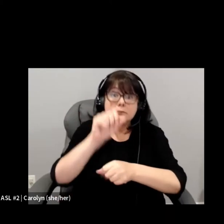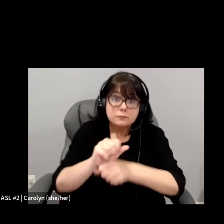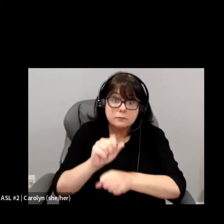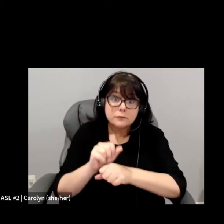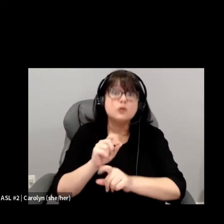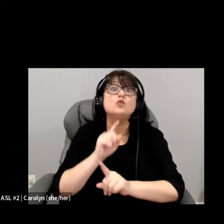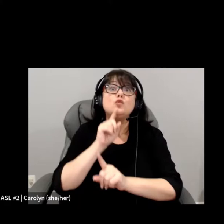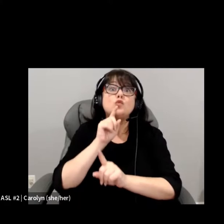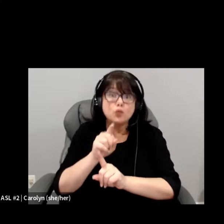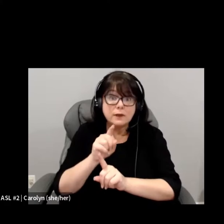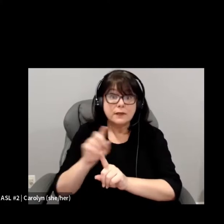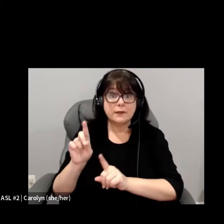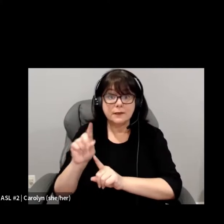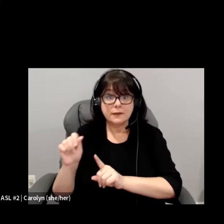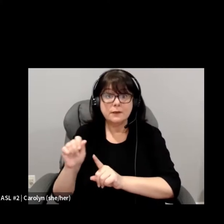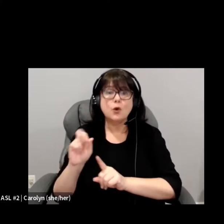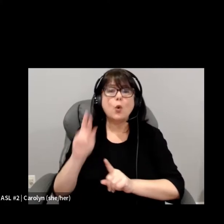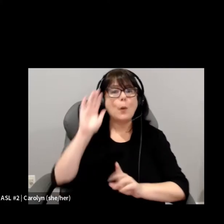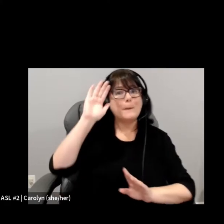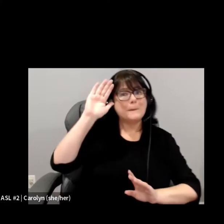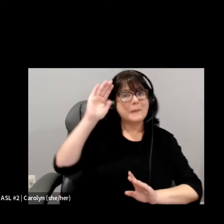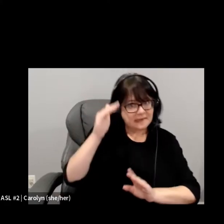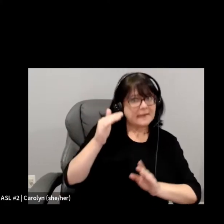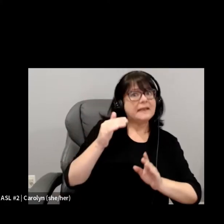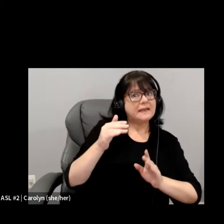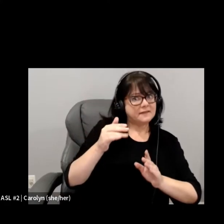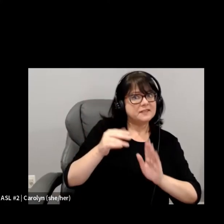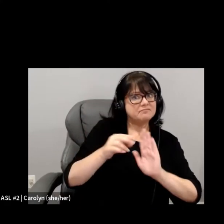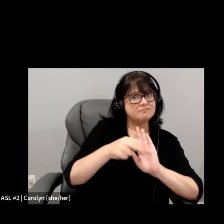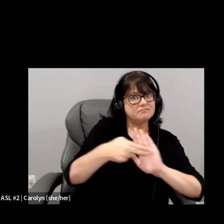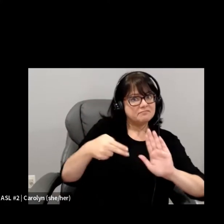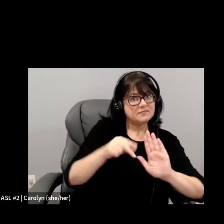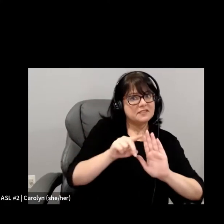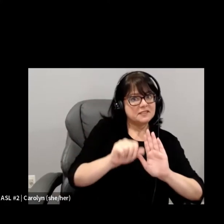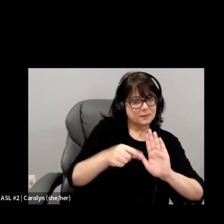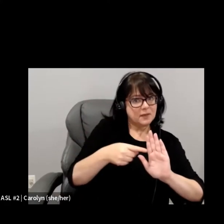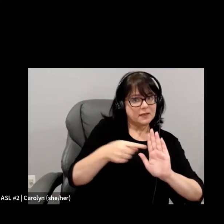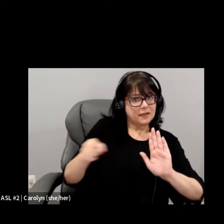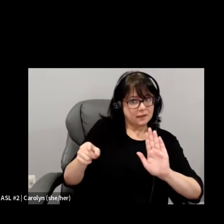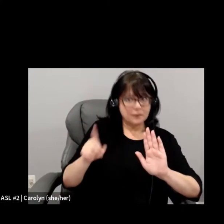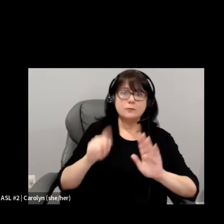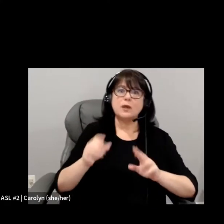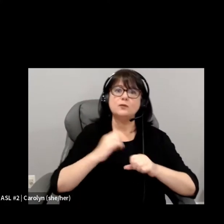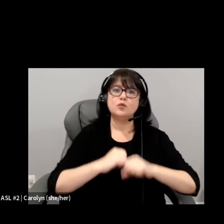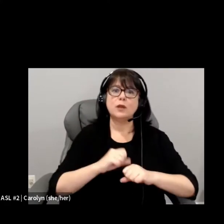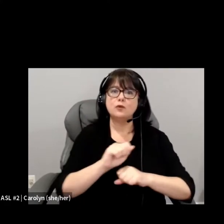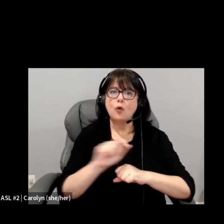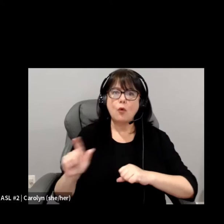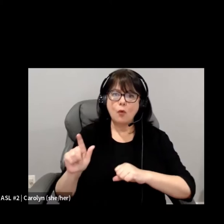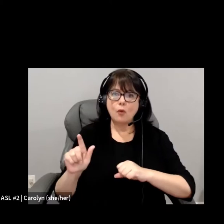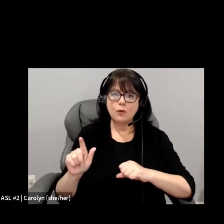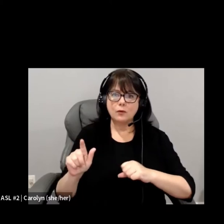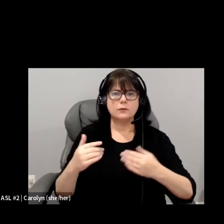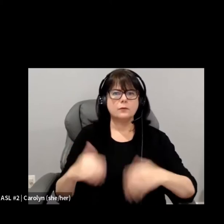THOSE WERE SIGNIFICANT DEVELOPMENTS WITH RESPECT TO DISABILITY, WITH RESPECT TO UNDERSTANDING